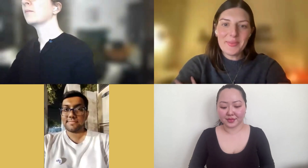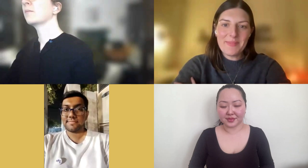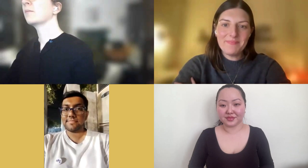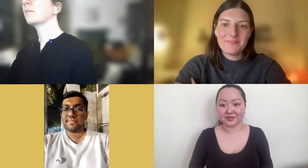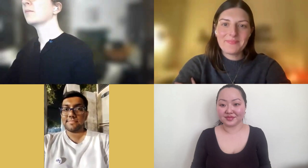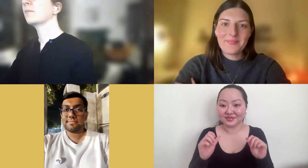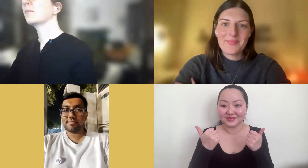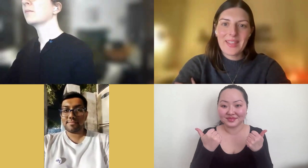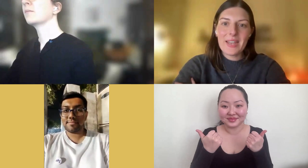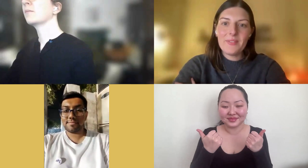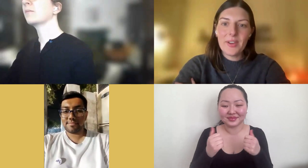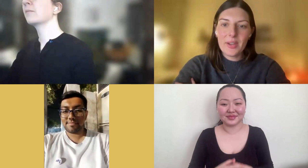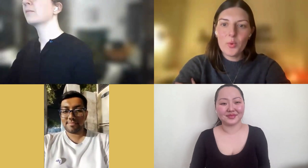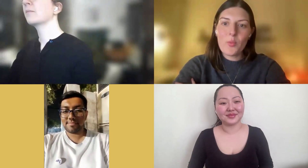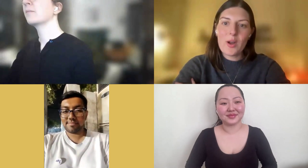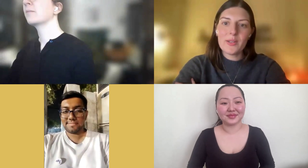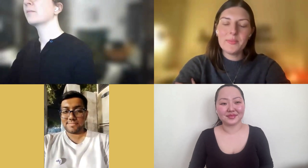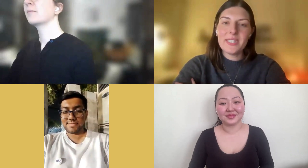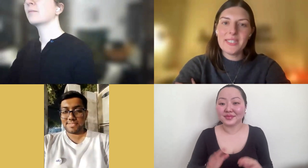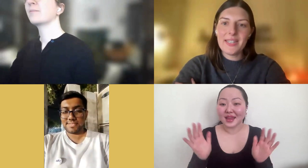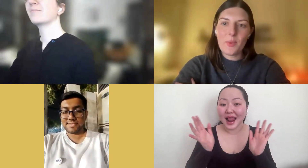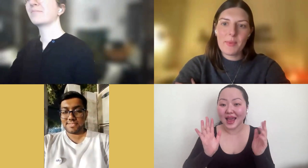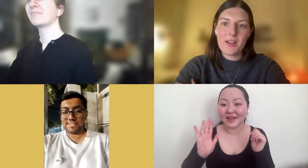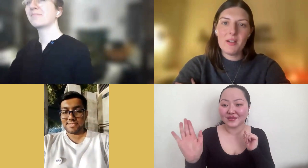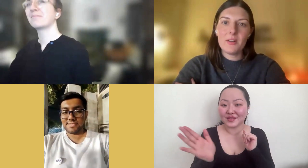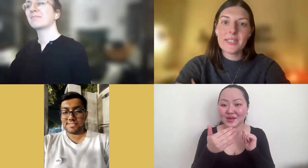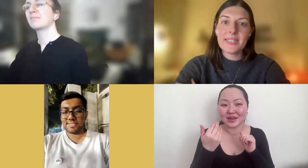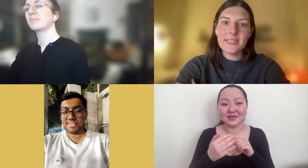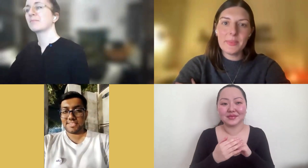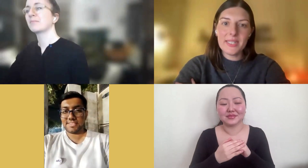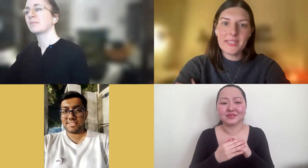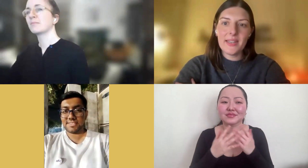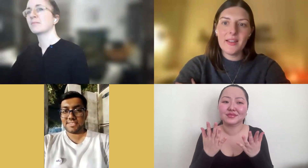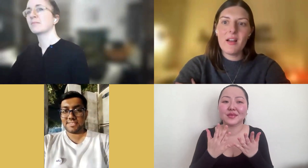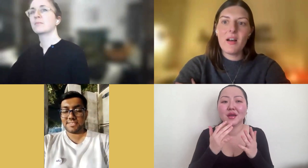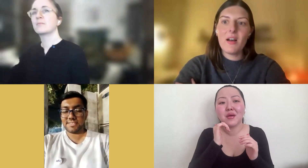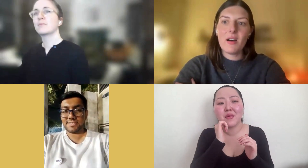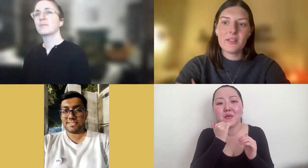Hello everyone, and a very warm welcome to today's webinar on accessibility,